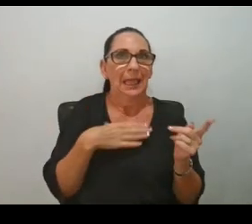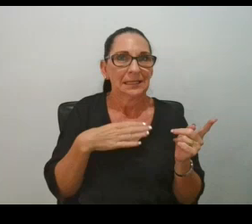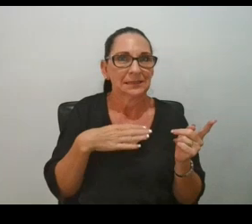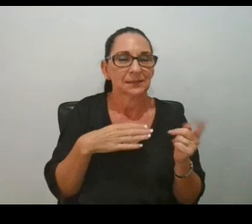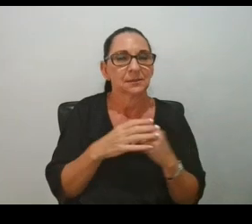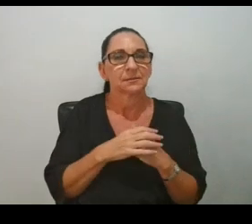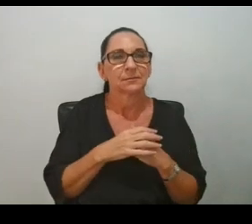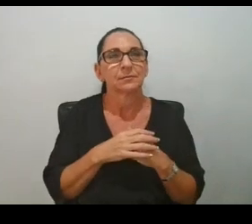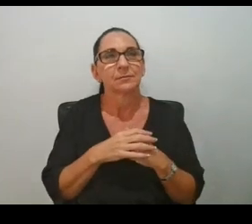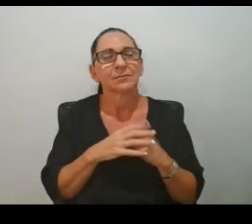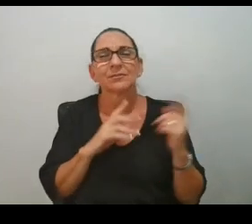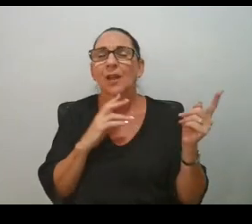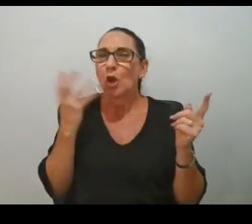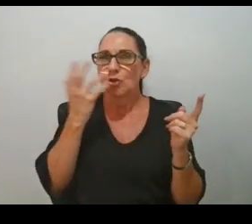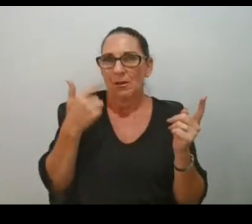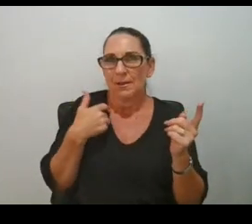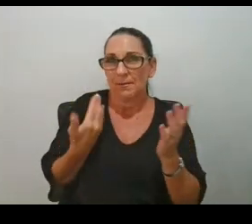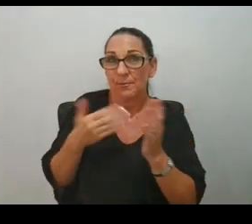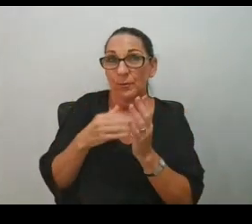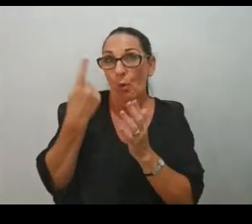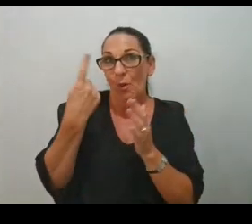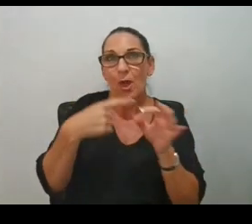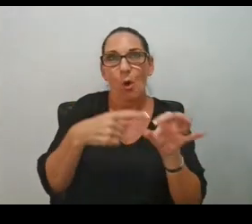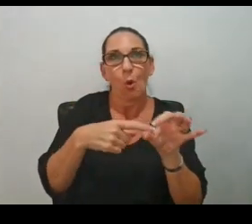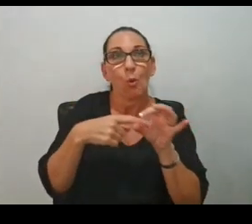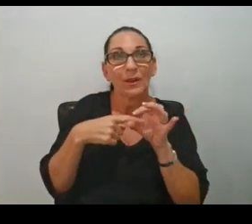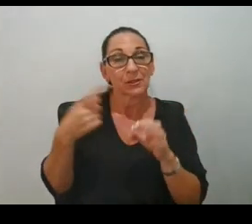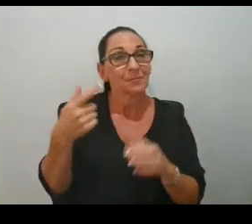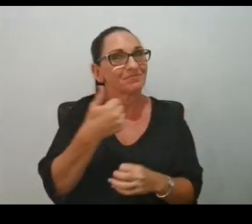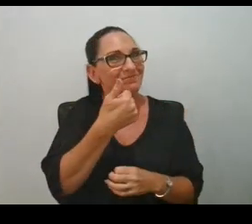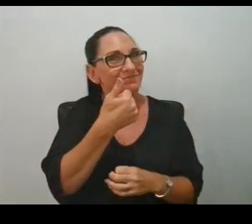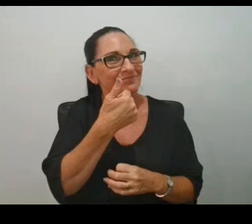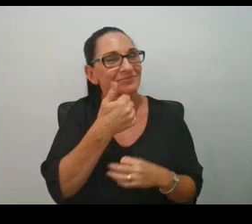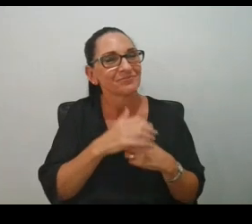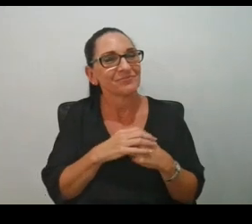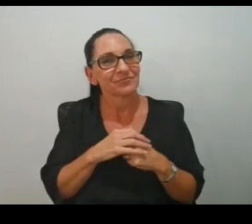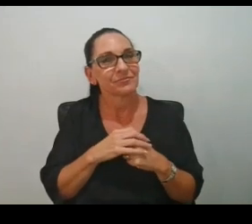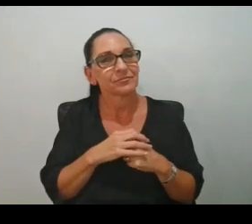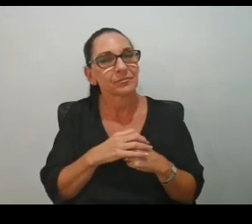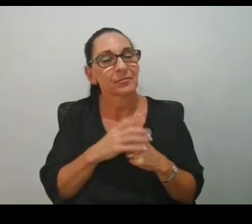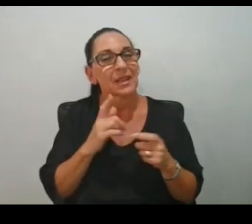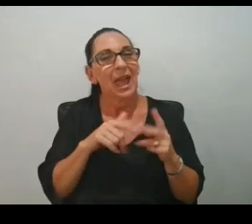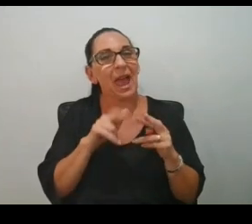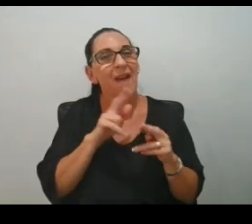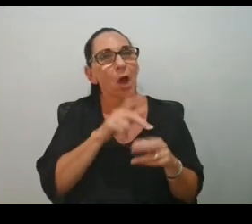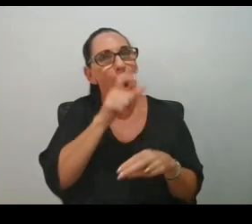actually had one really quick question oh yeah so where a client has to pay a contribution for